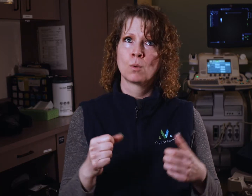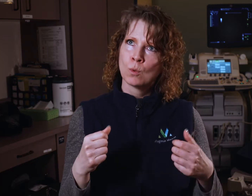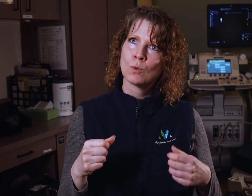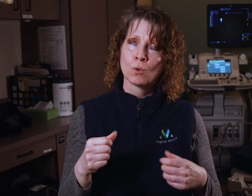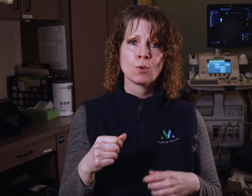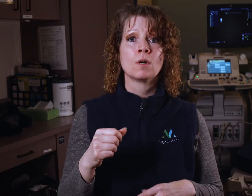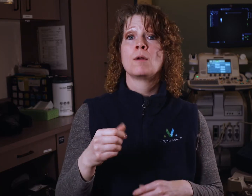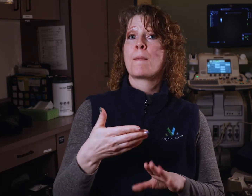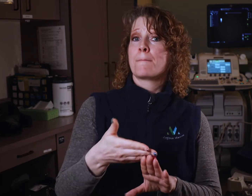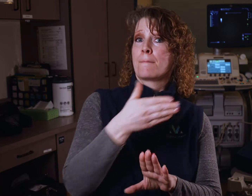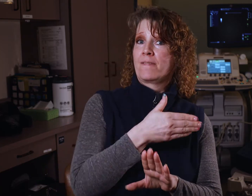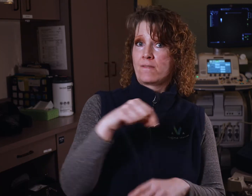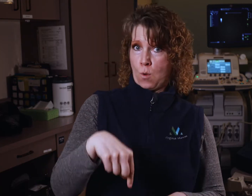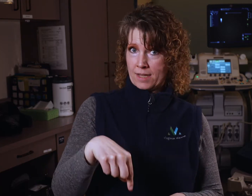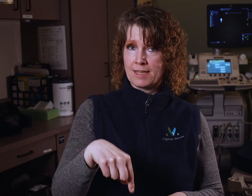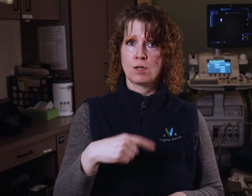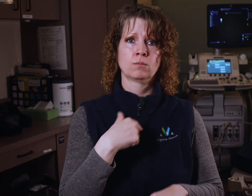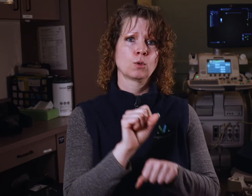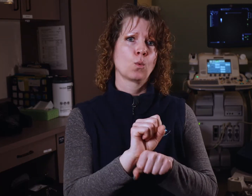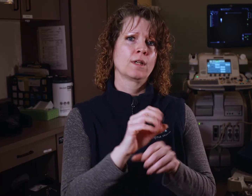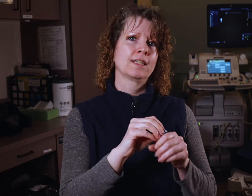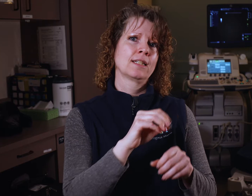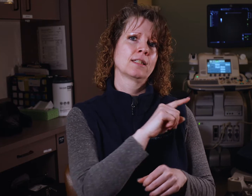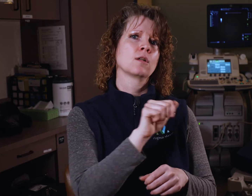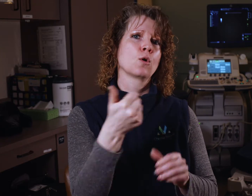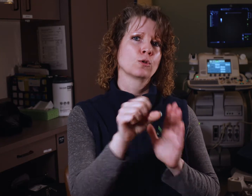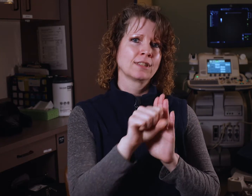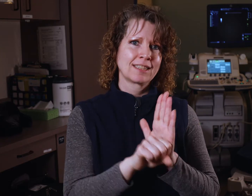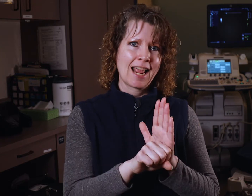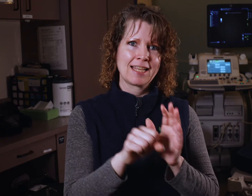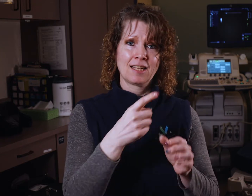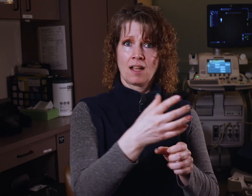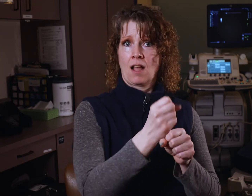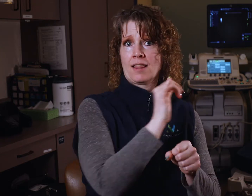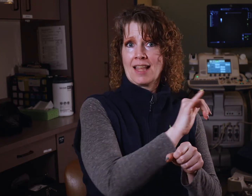being hired for this job. Initially, I had a job in another state.